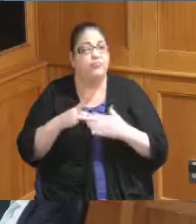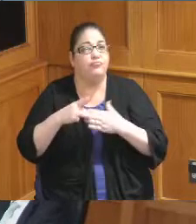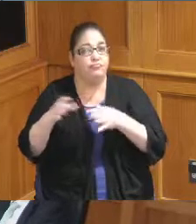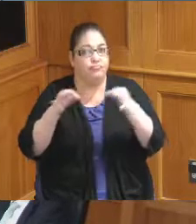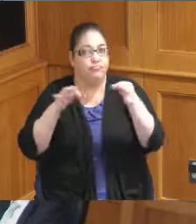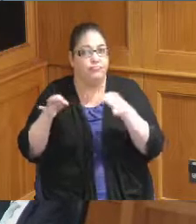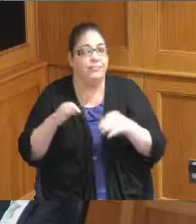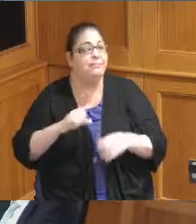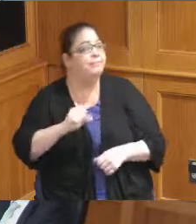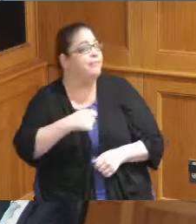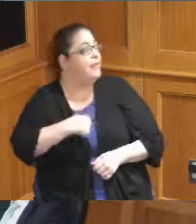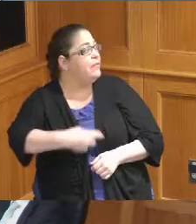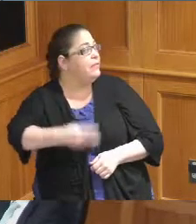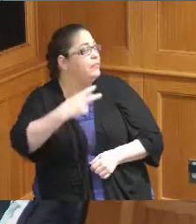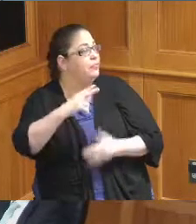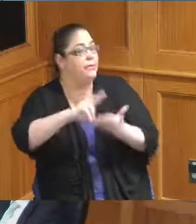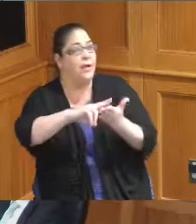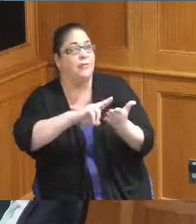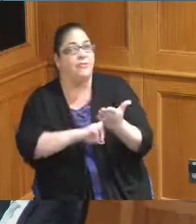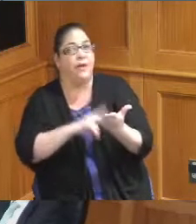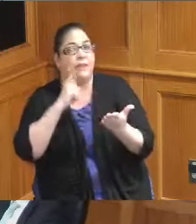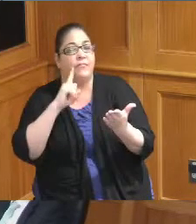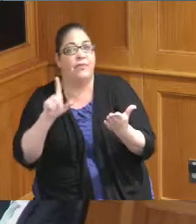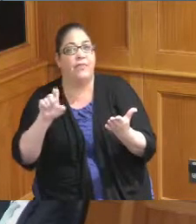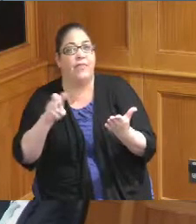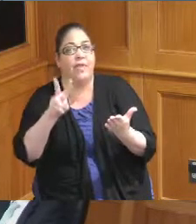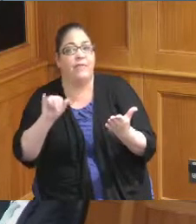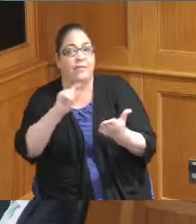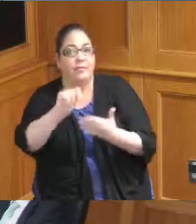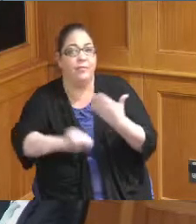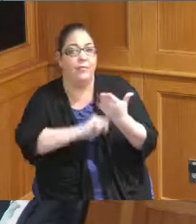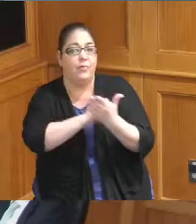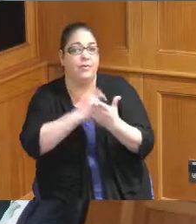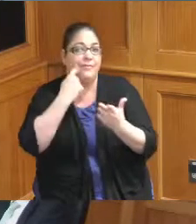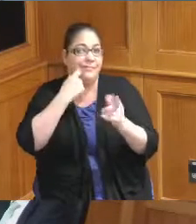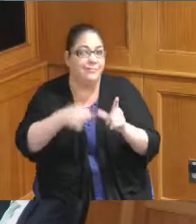two contracts up for the remainder of the levy period that Levy was just renewed last November